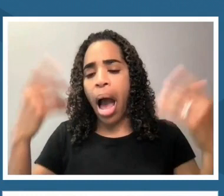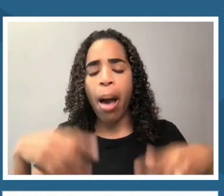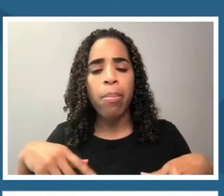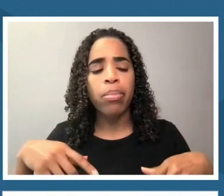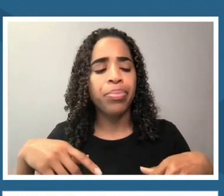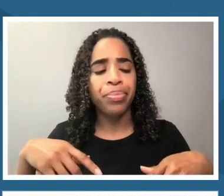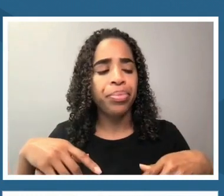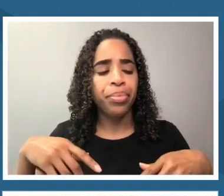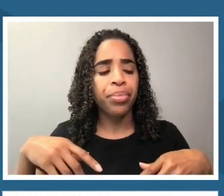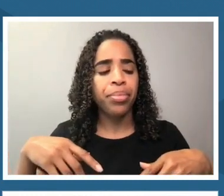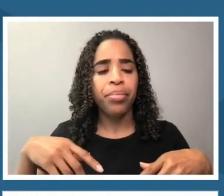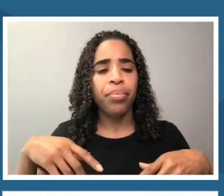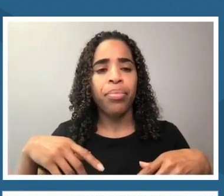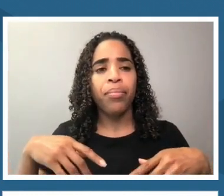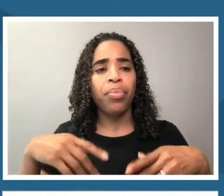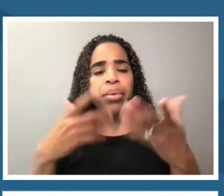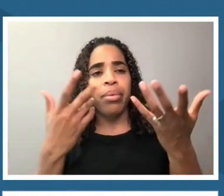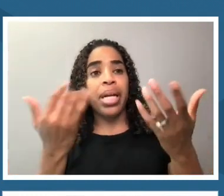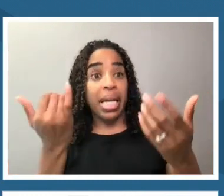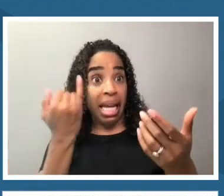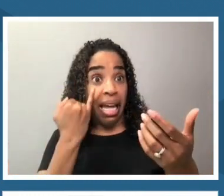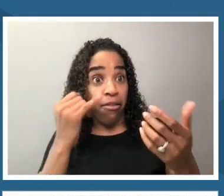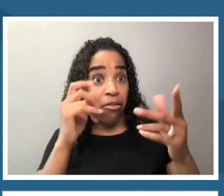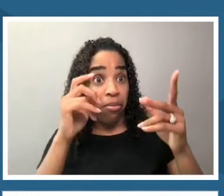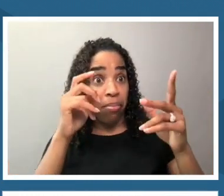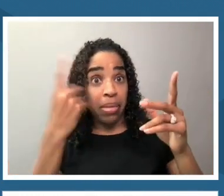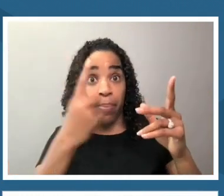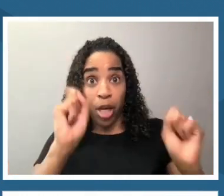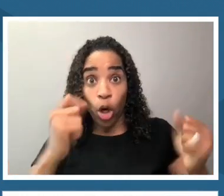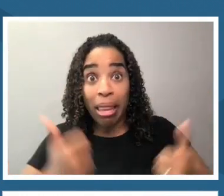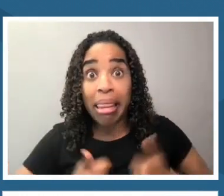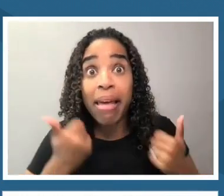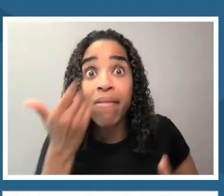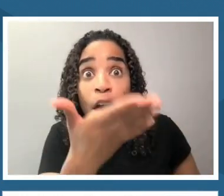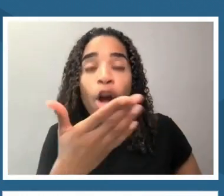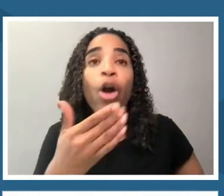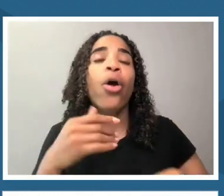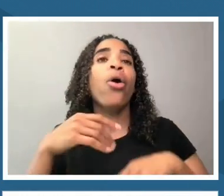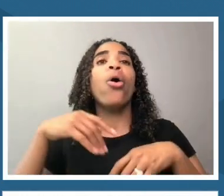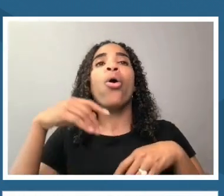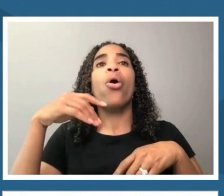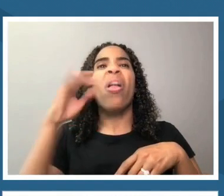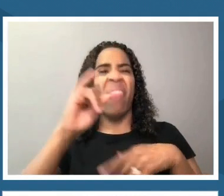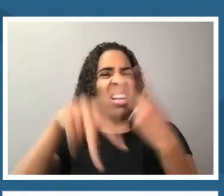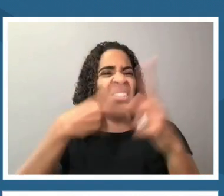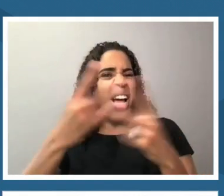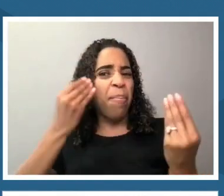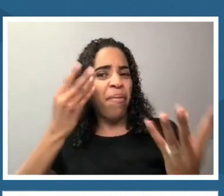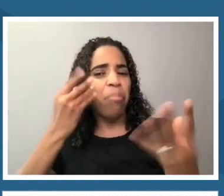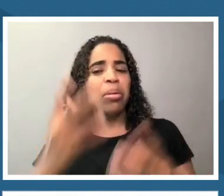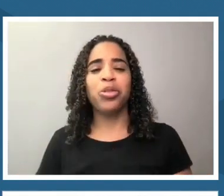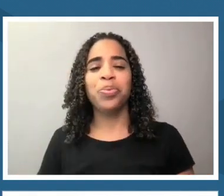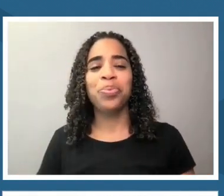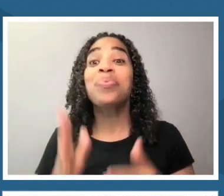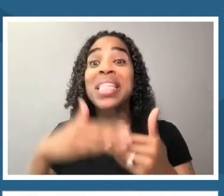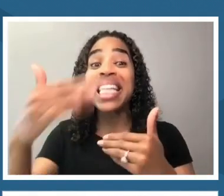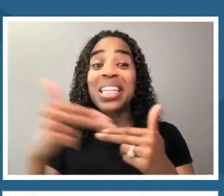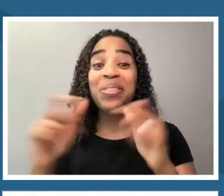be habitable or you know if it is a whole jupiter you know that kind of information